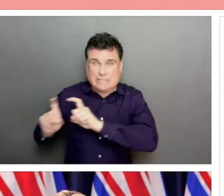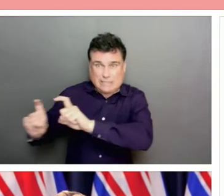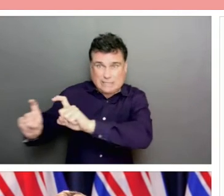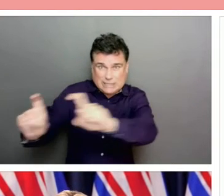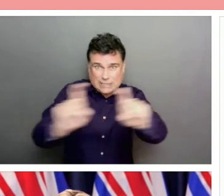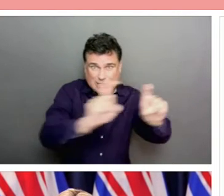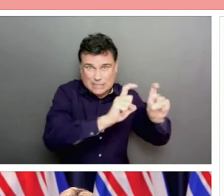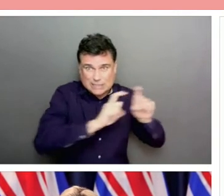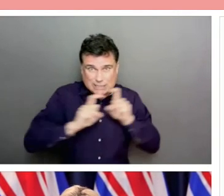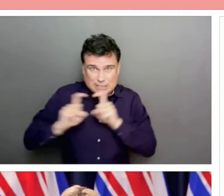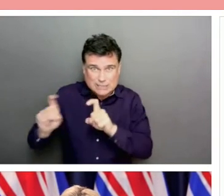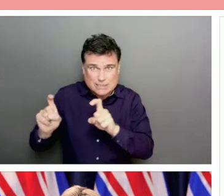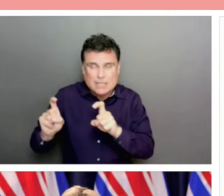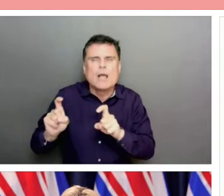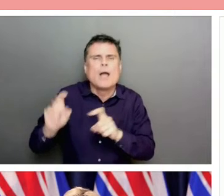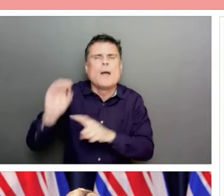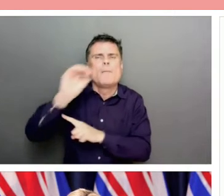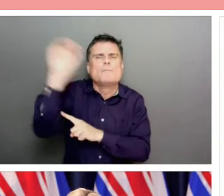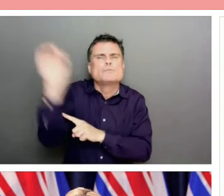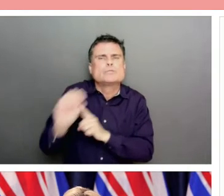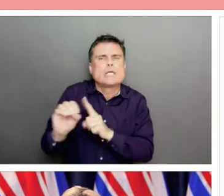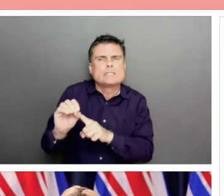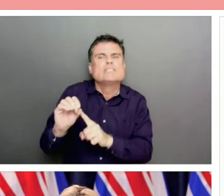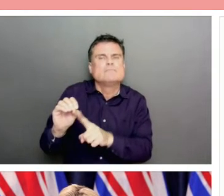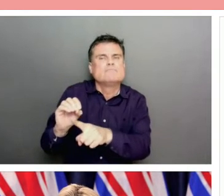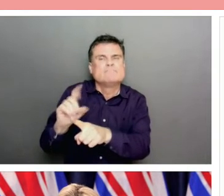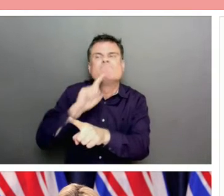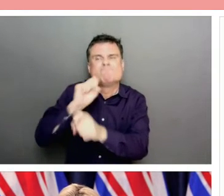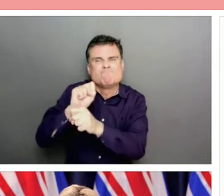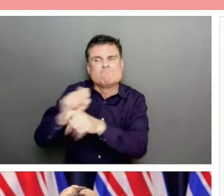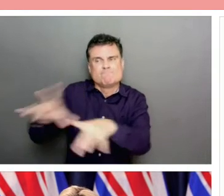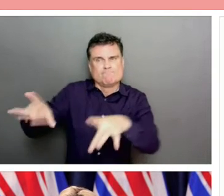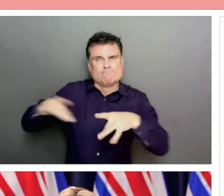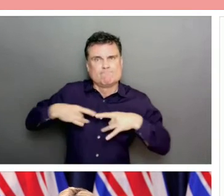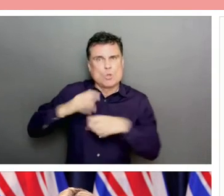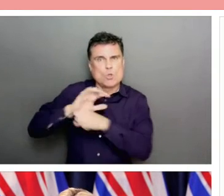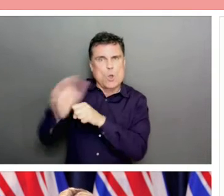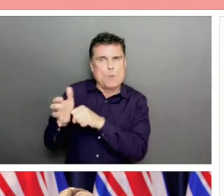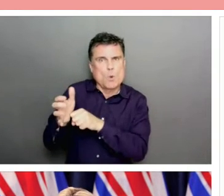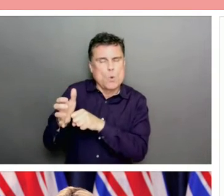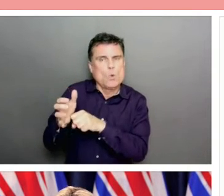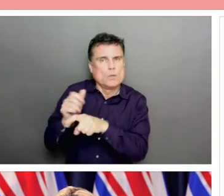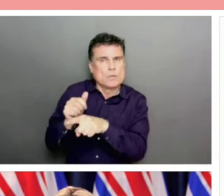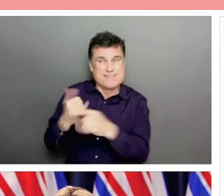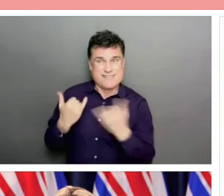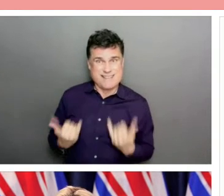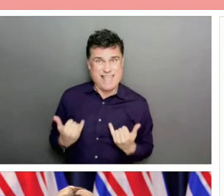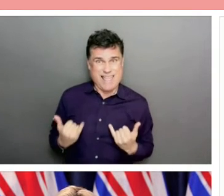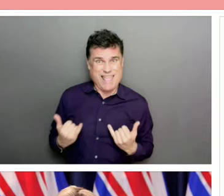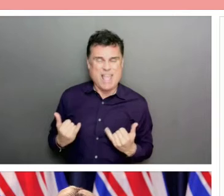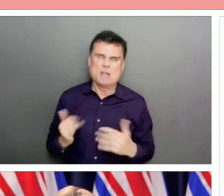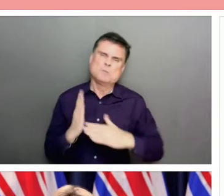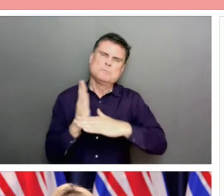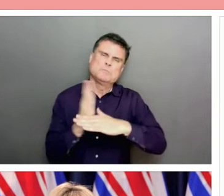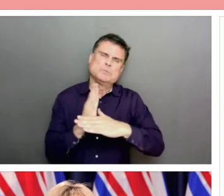We've seen a decrease in Fraser Health, particularly in recent weeks, as well as in Vancouver Coastal